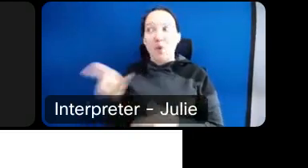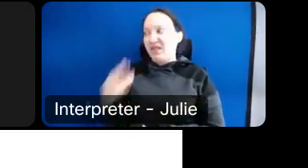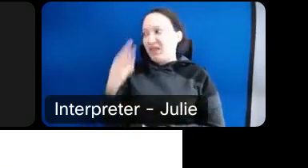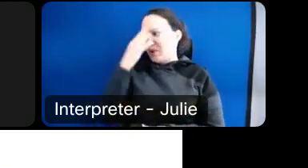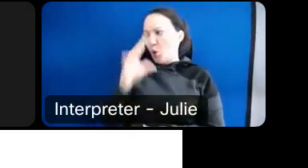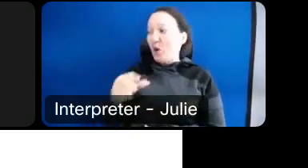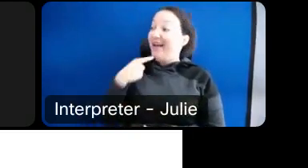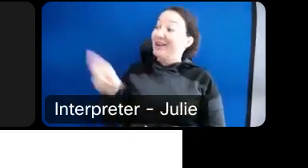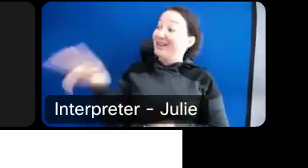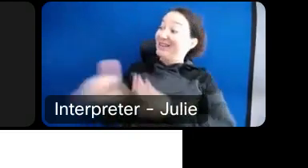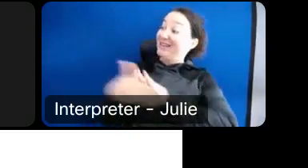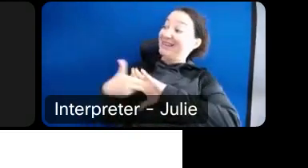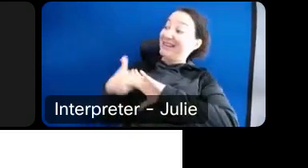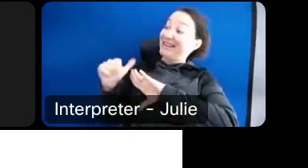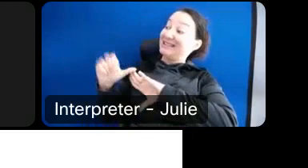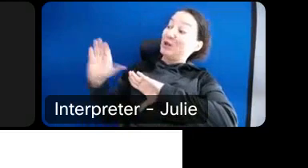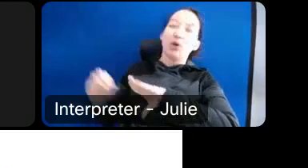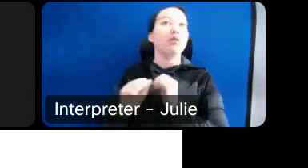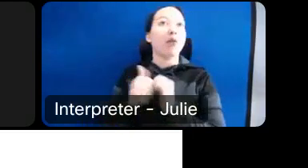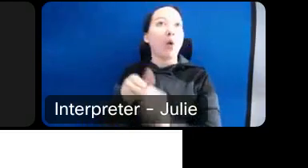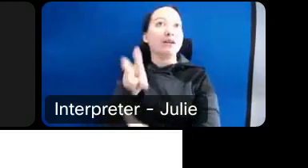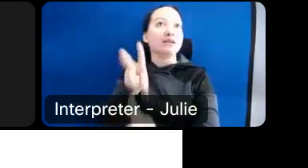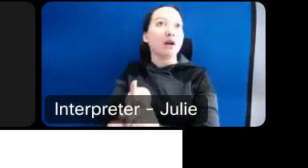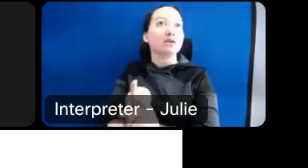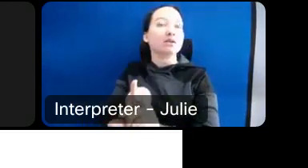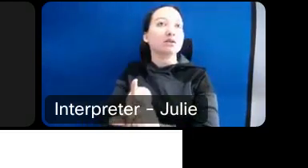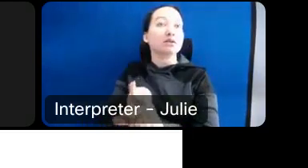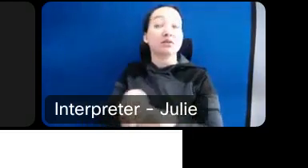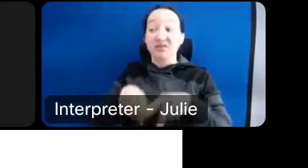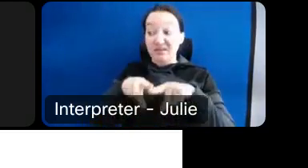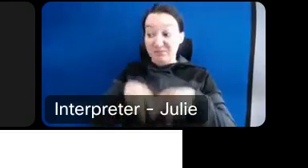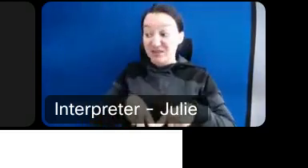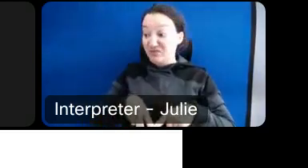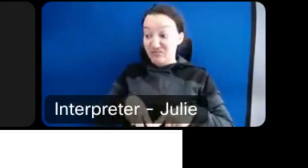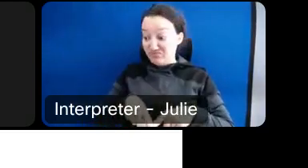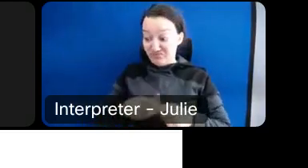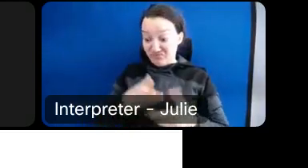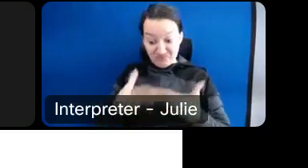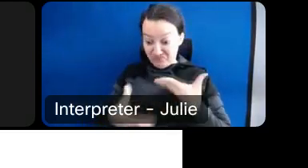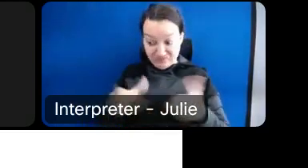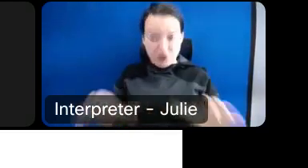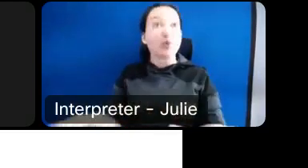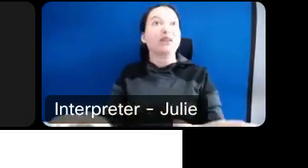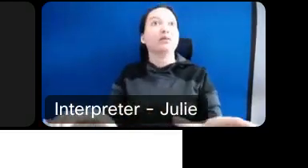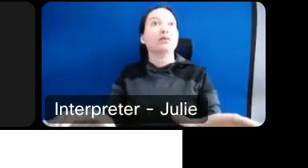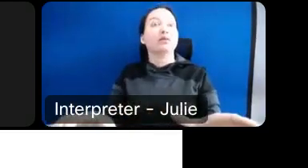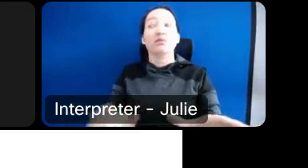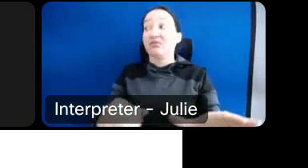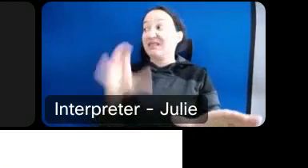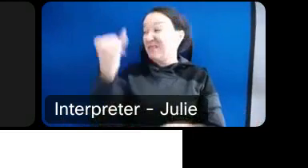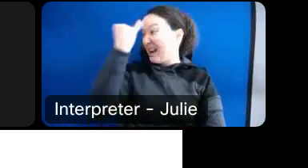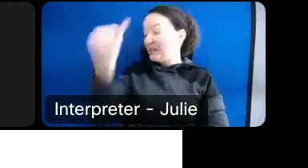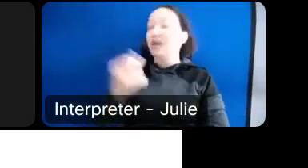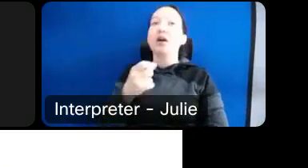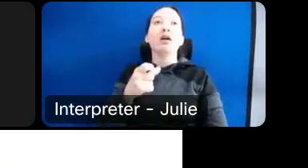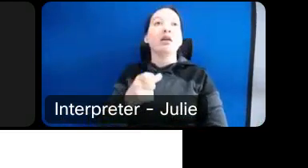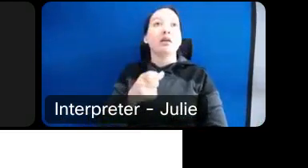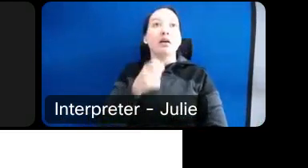Uh, and the the way you get assigned was based on whatever you were doing. So, when the idea was well, we're not inconveniencing you.